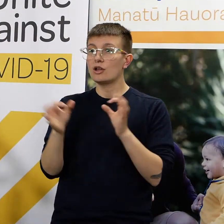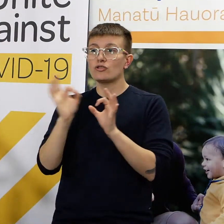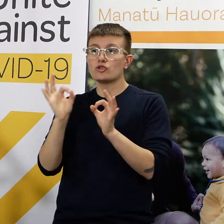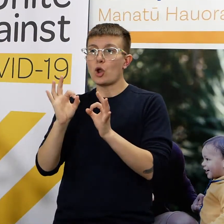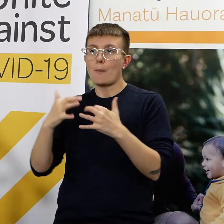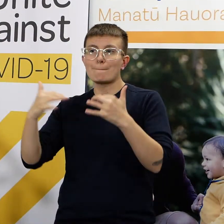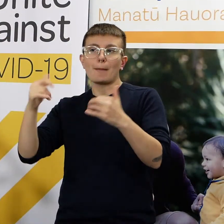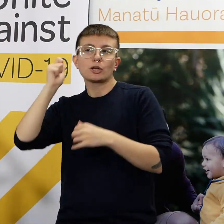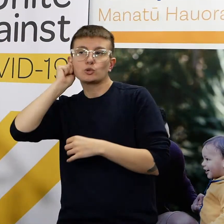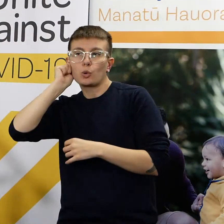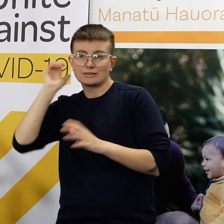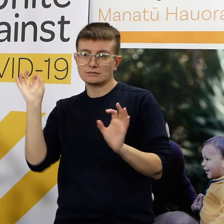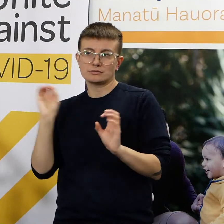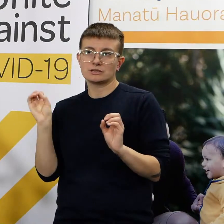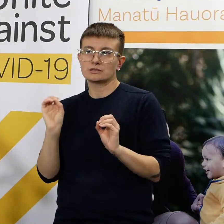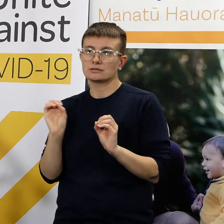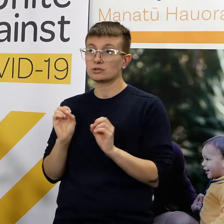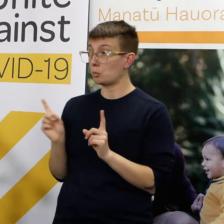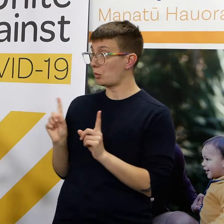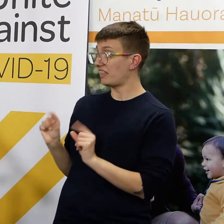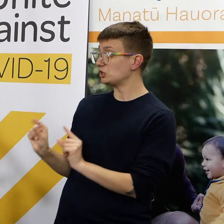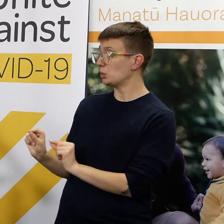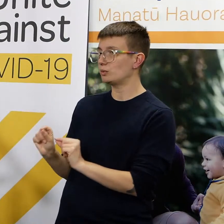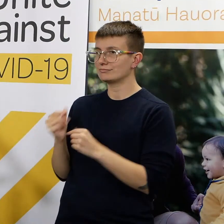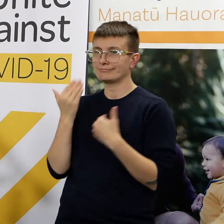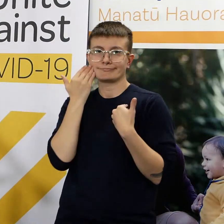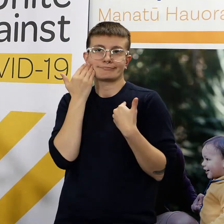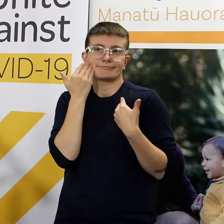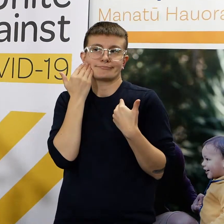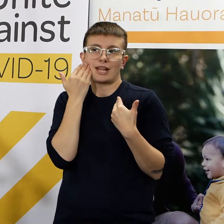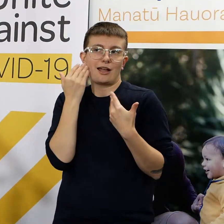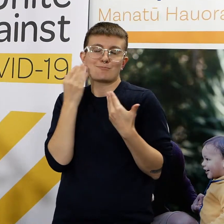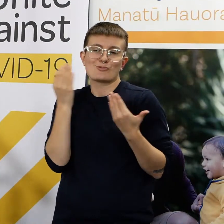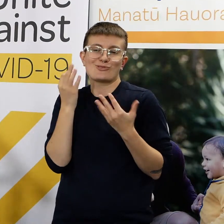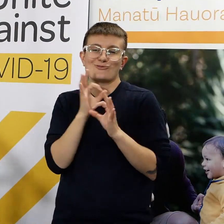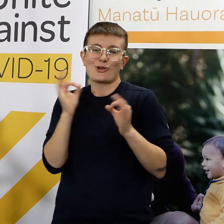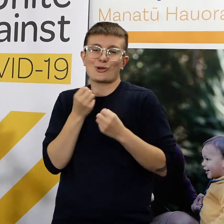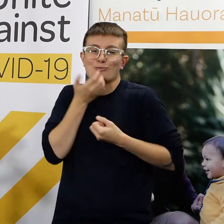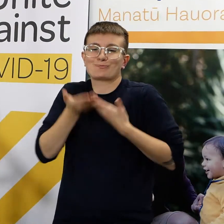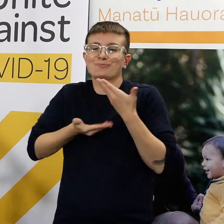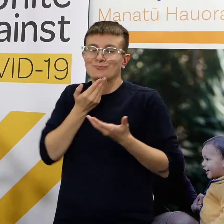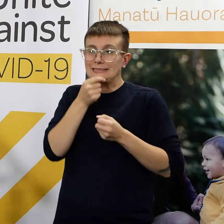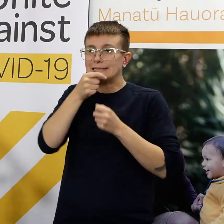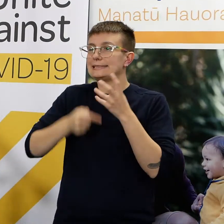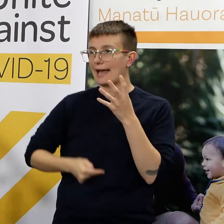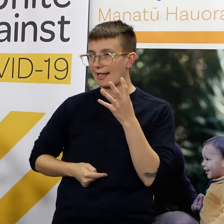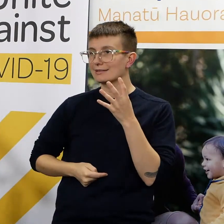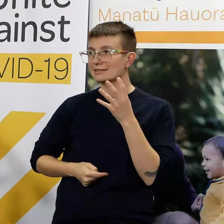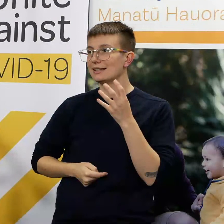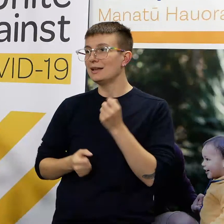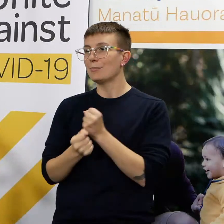So what did they do? Well I won't necessarily go into details but there is a lot of empty roadside between here and Auckland.